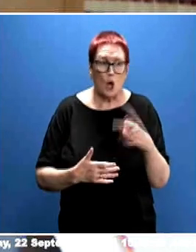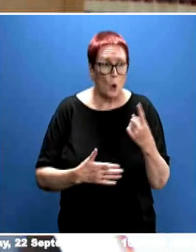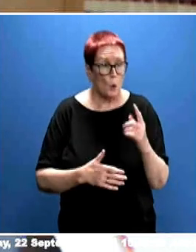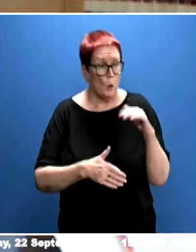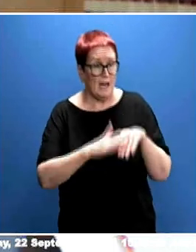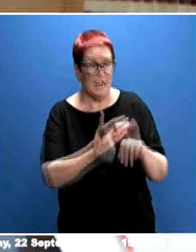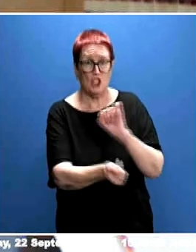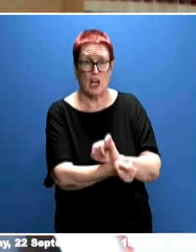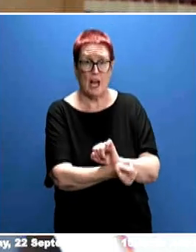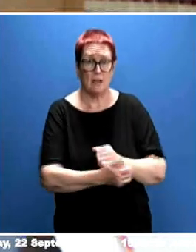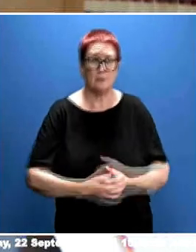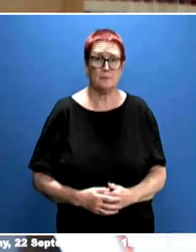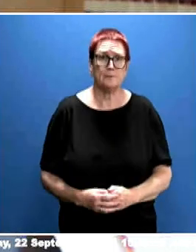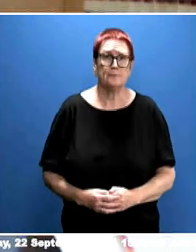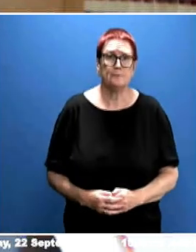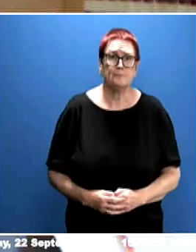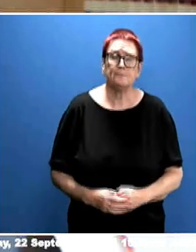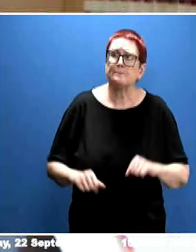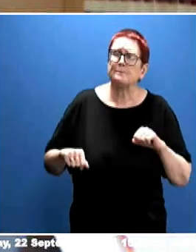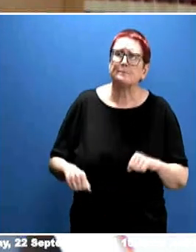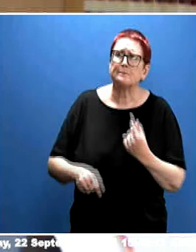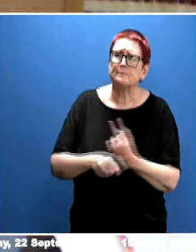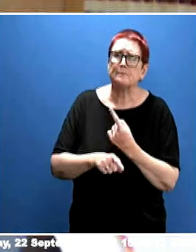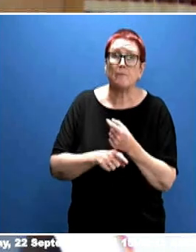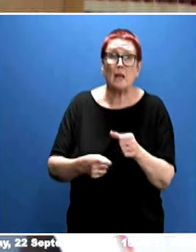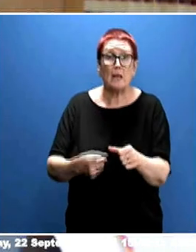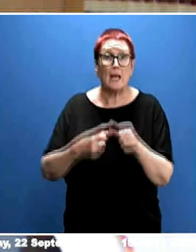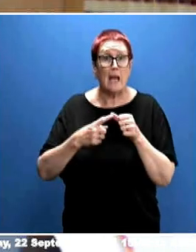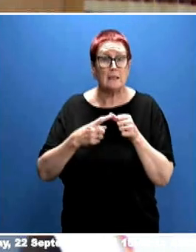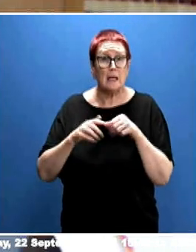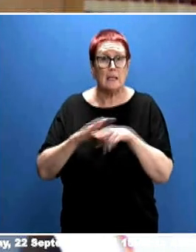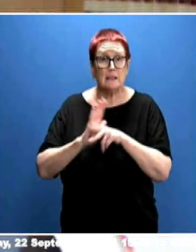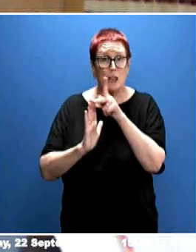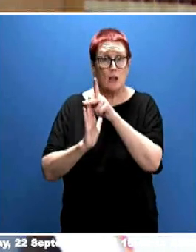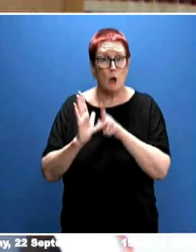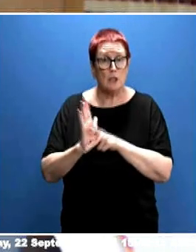I think, Mr Power, the answer to your question is in the policy on children entering Secure Care.